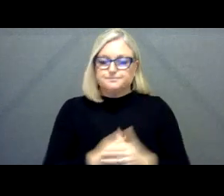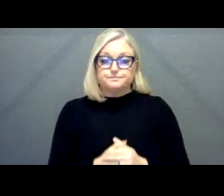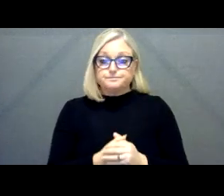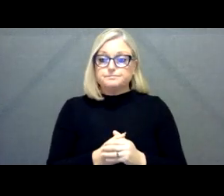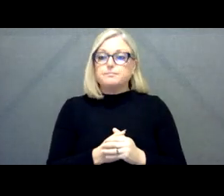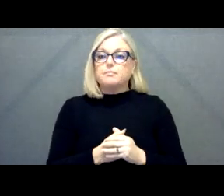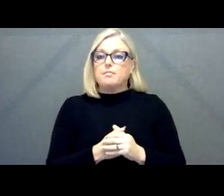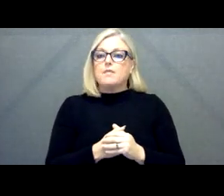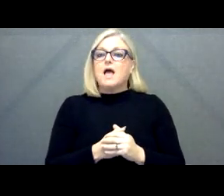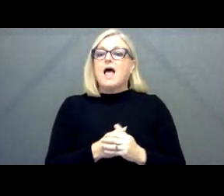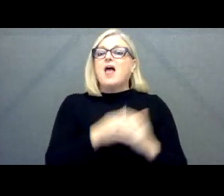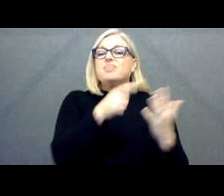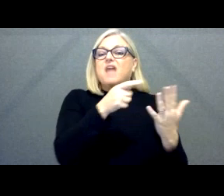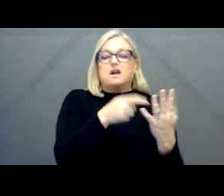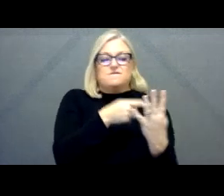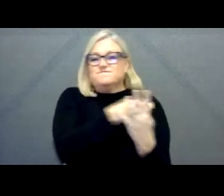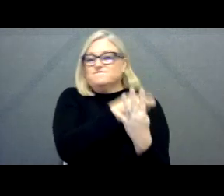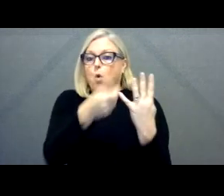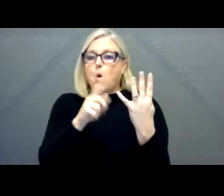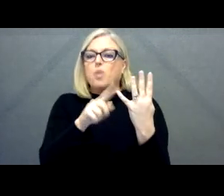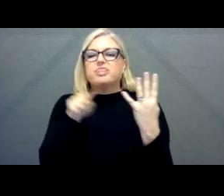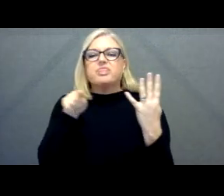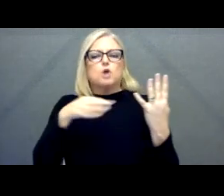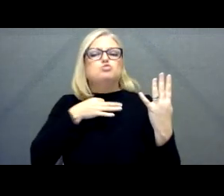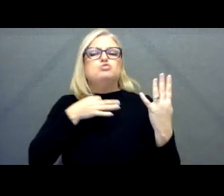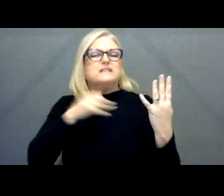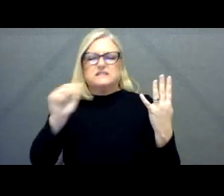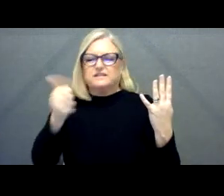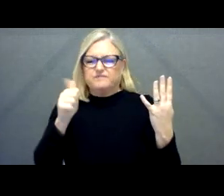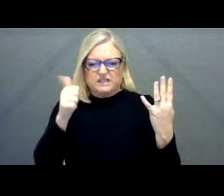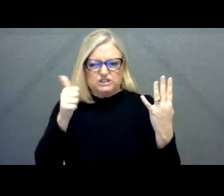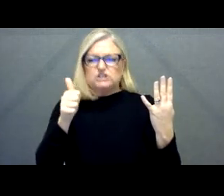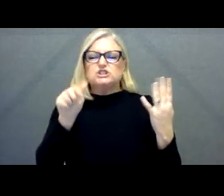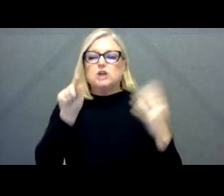I've just talked about or the suitability and then you'll see the arrows go through to the magistrate